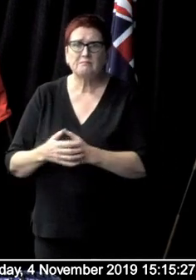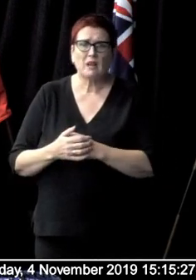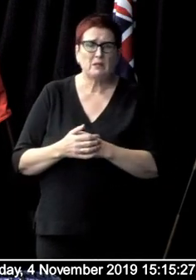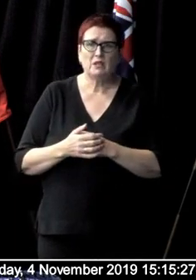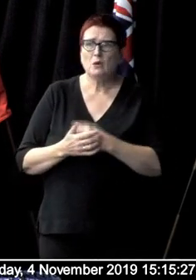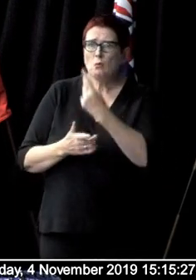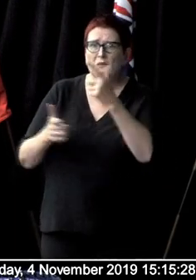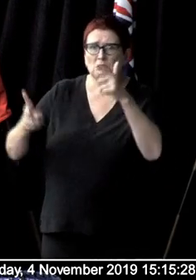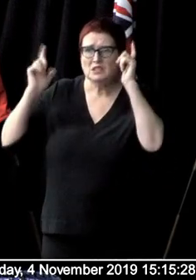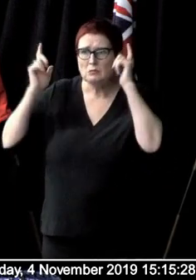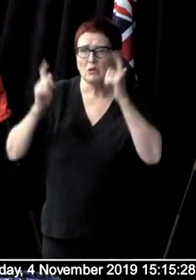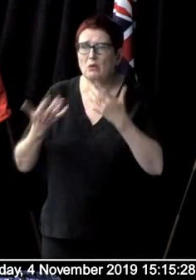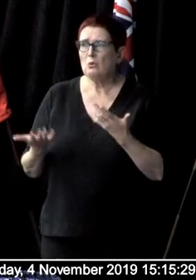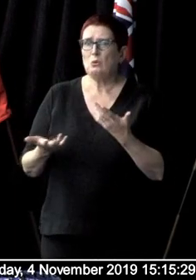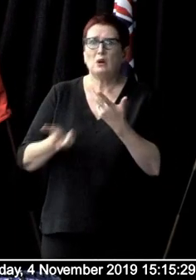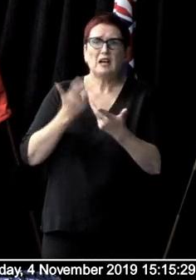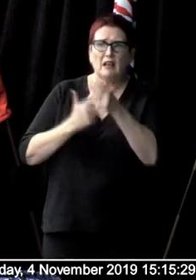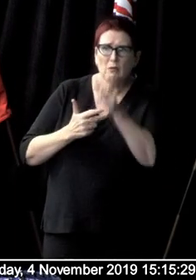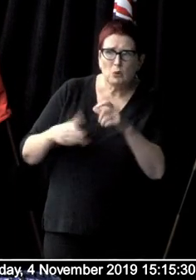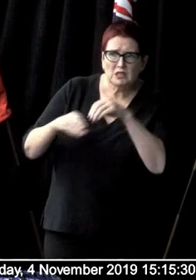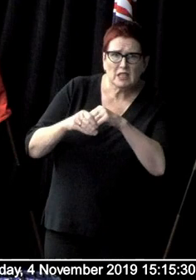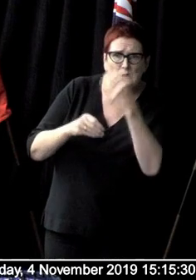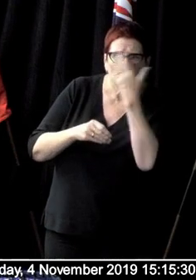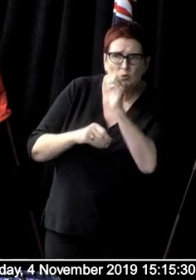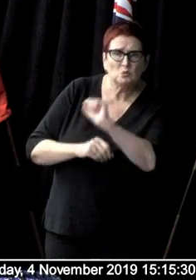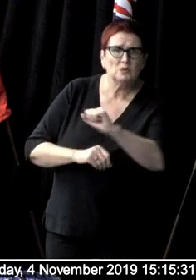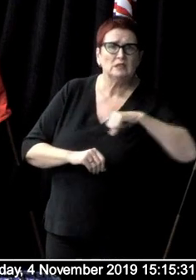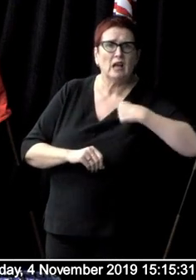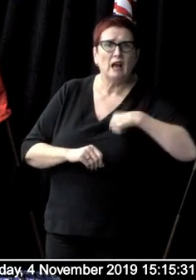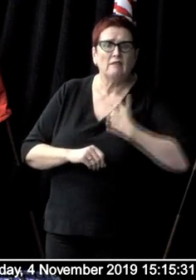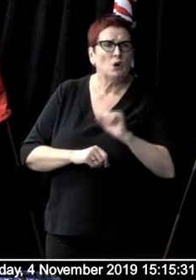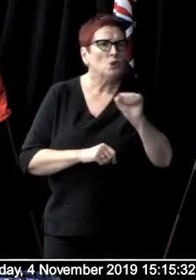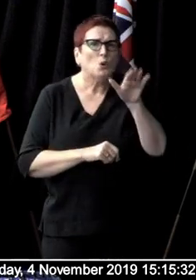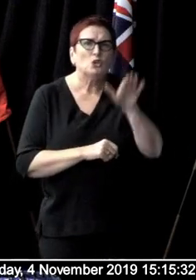head – some other person in the school, that the child can only return to school